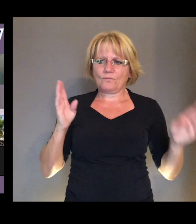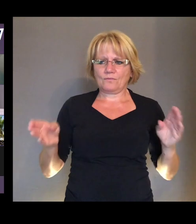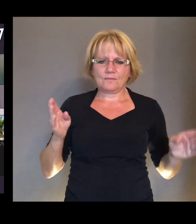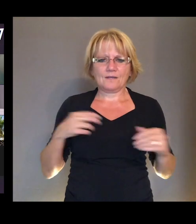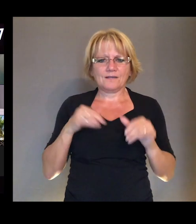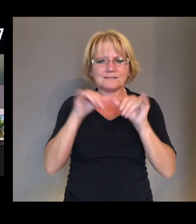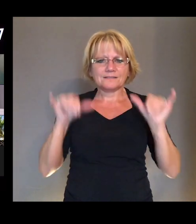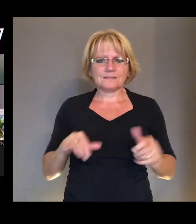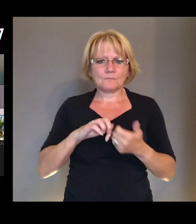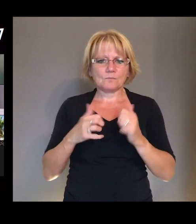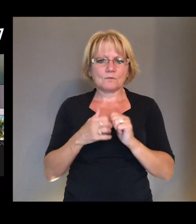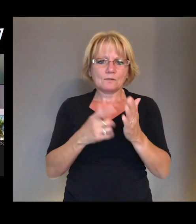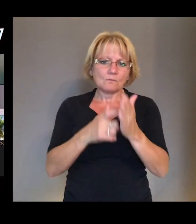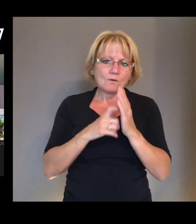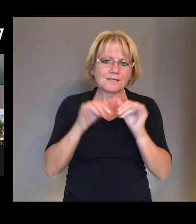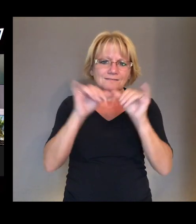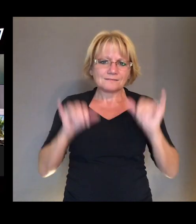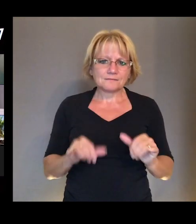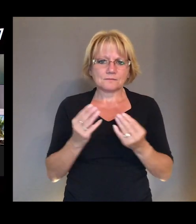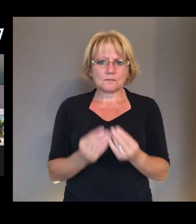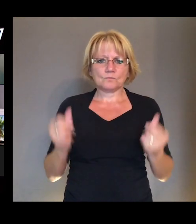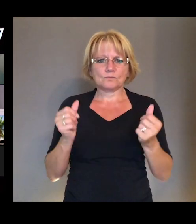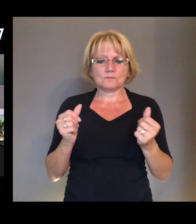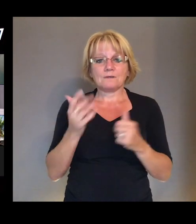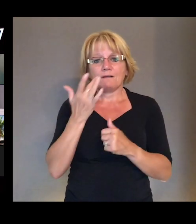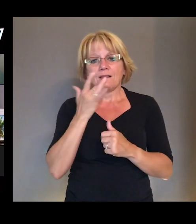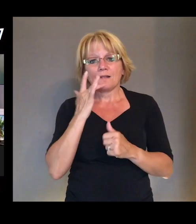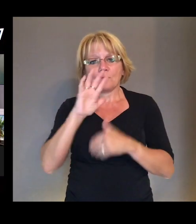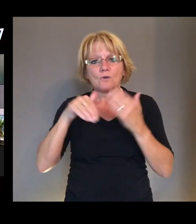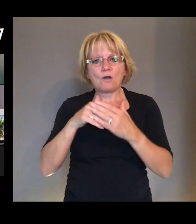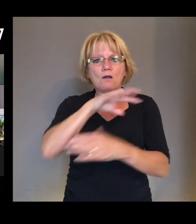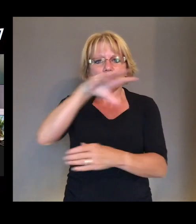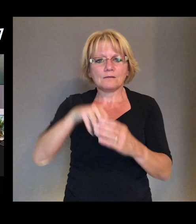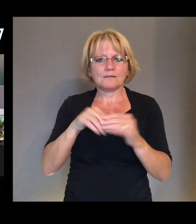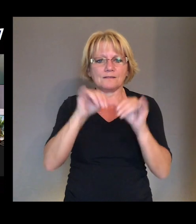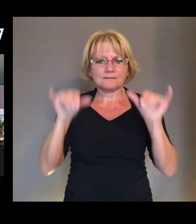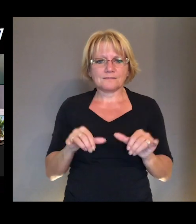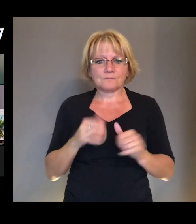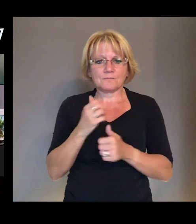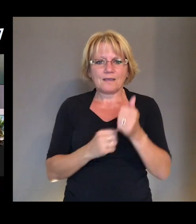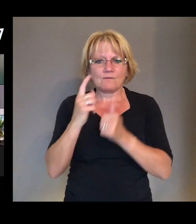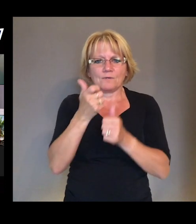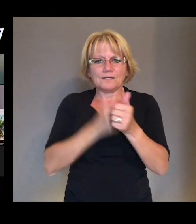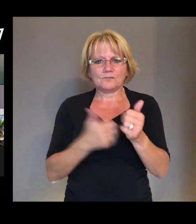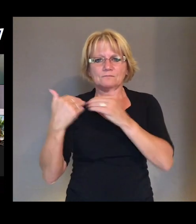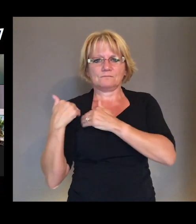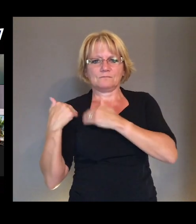Systemic problems require systemic solutions. Luckily we're all part of the system, which means that we all have a role to play